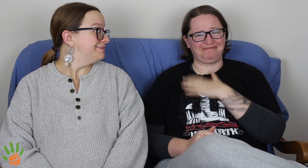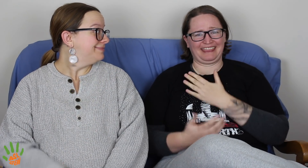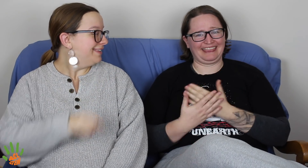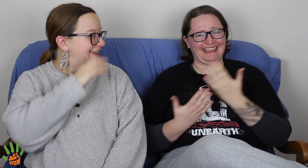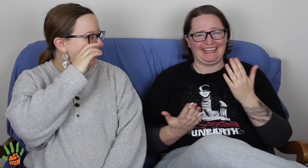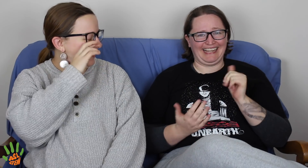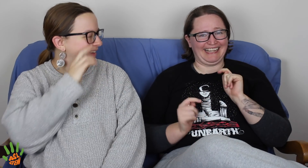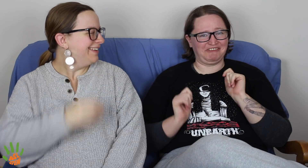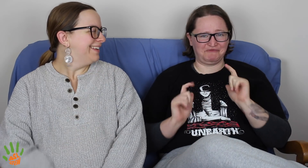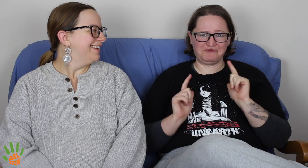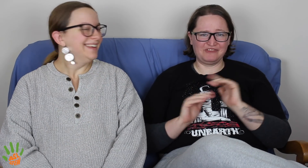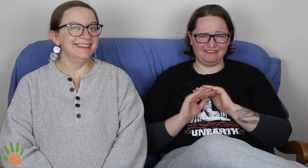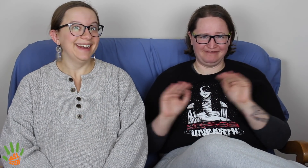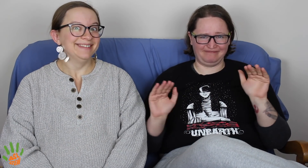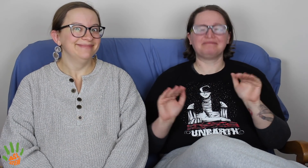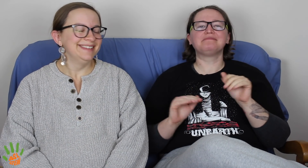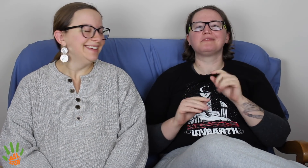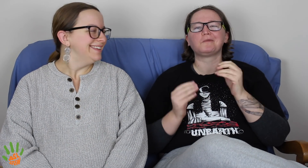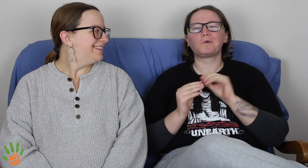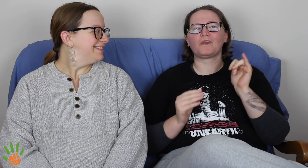Yep, definitely not my thing at all.